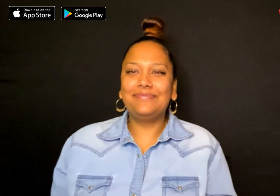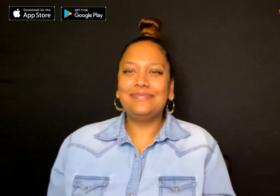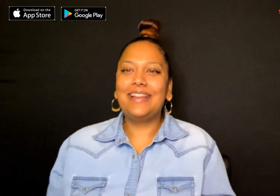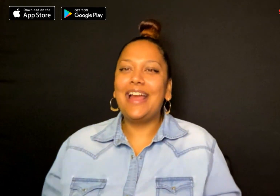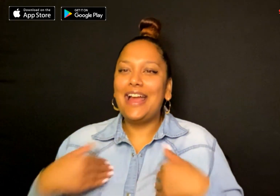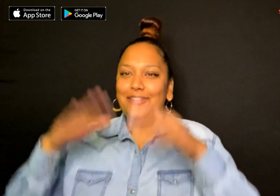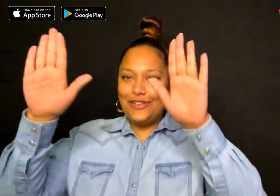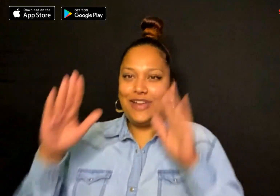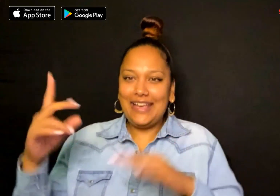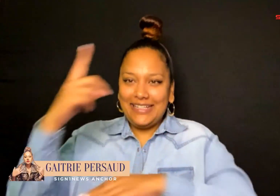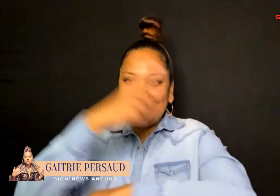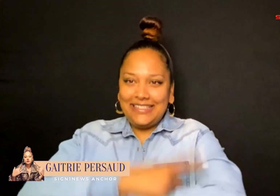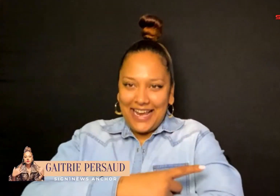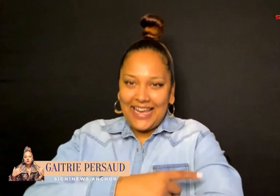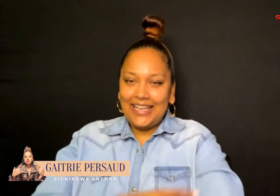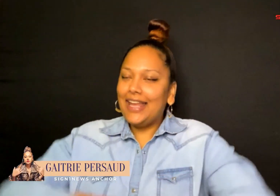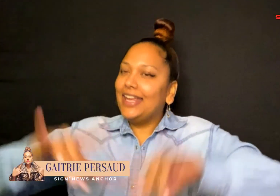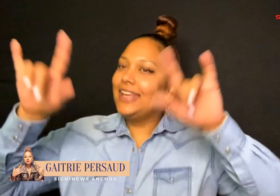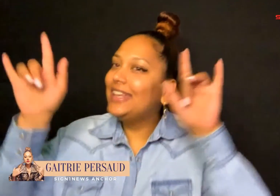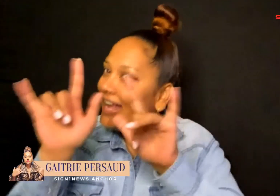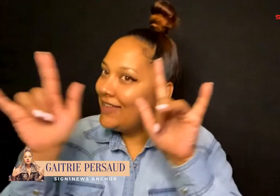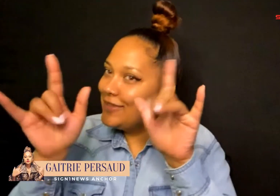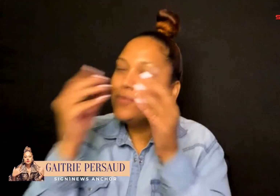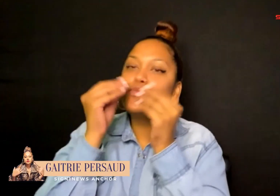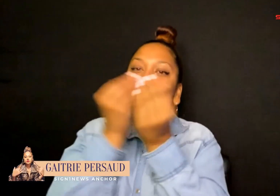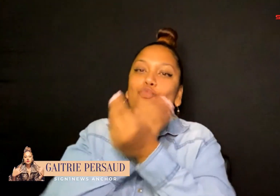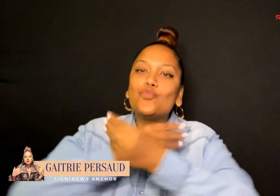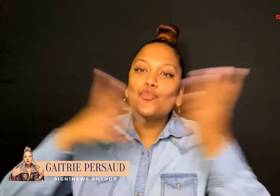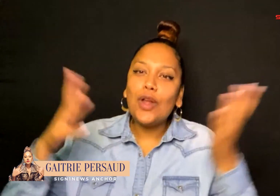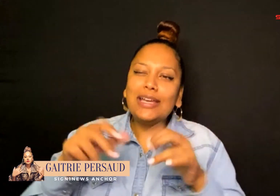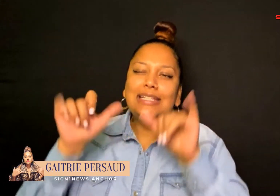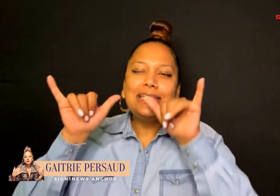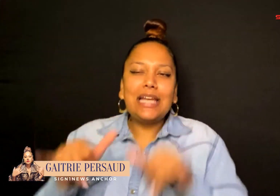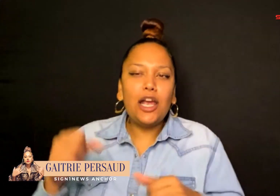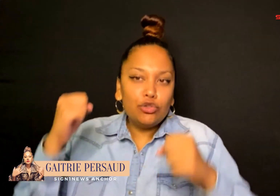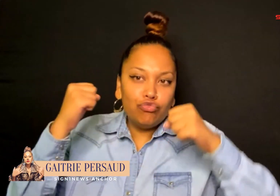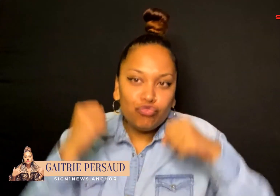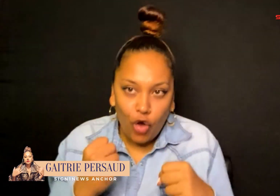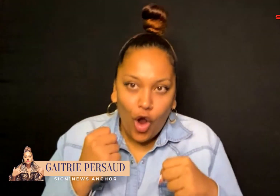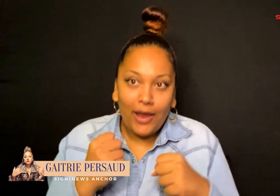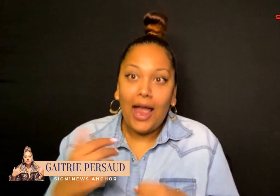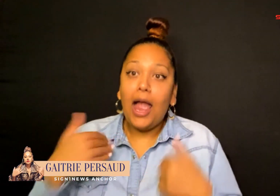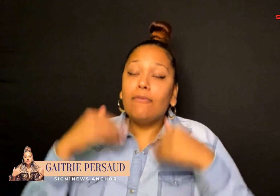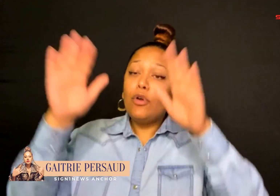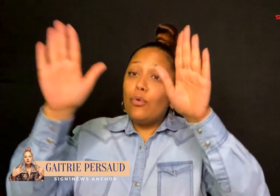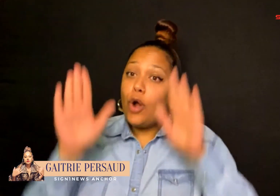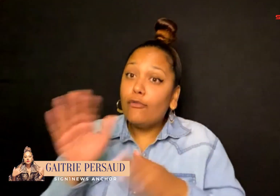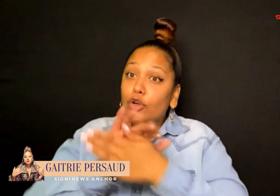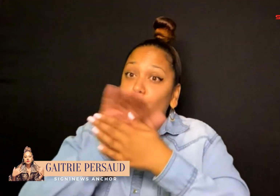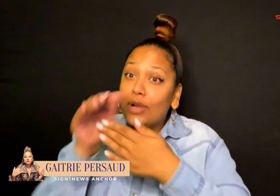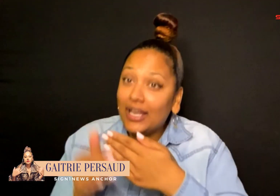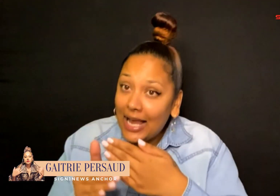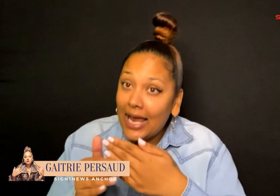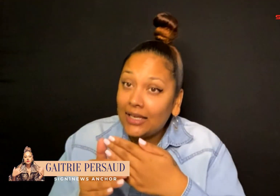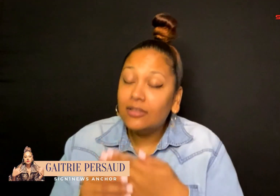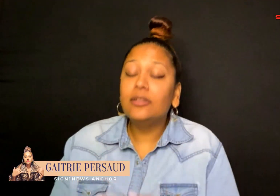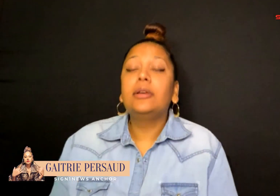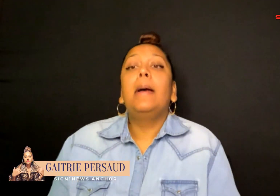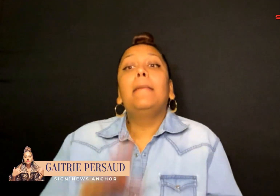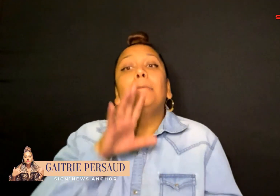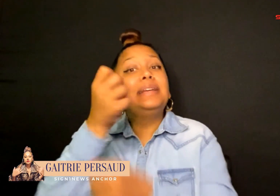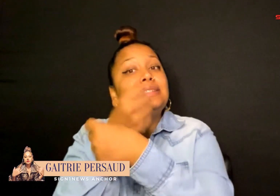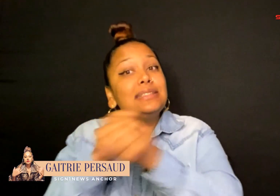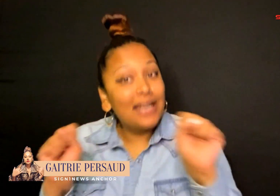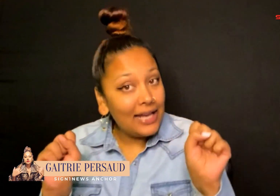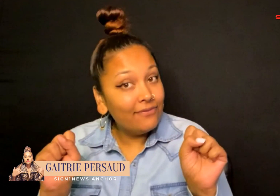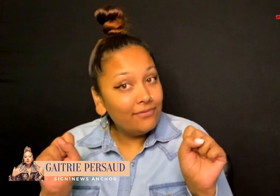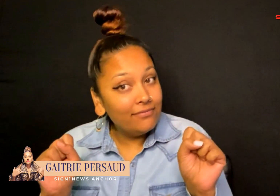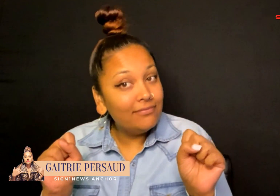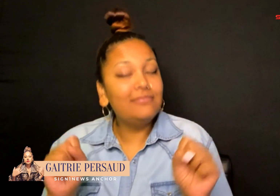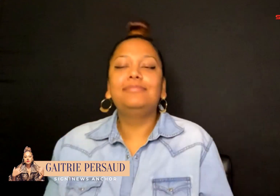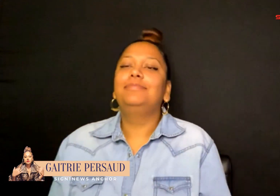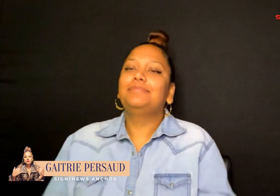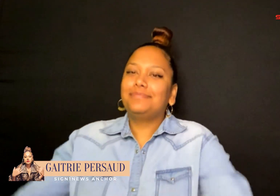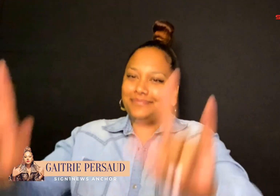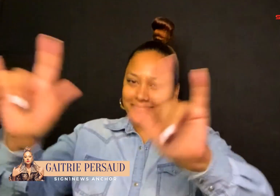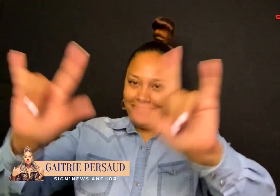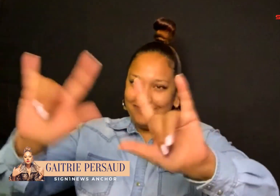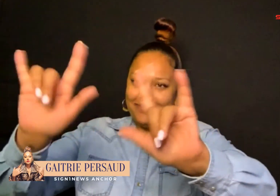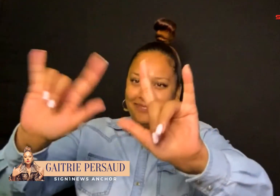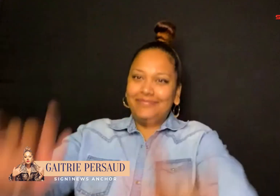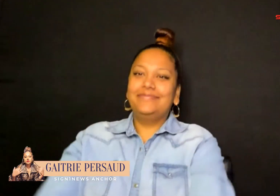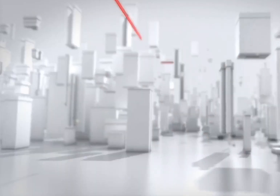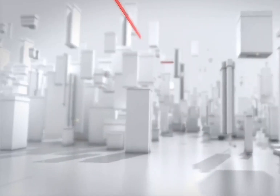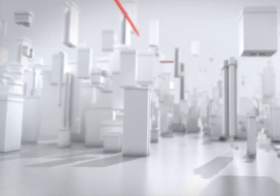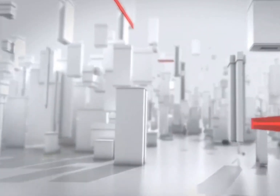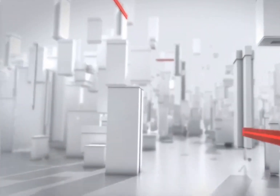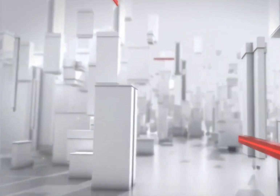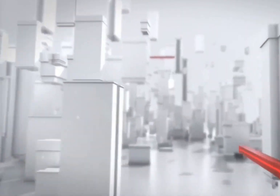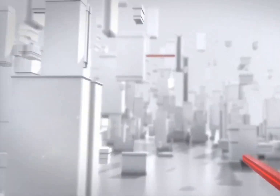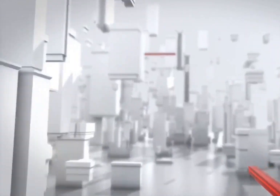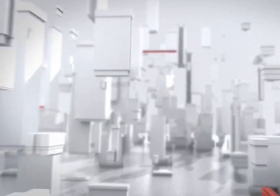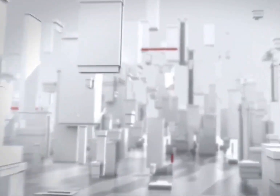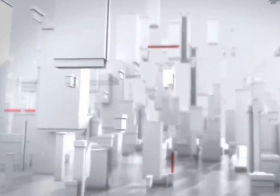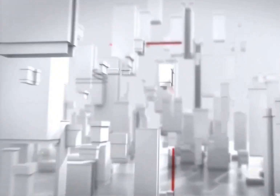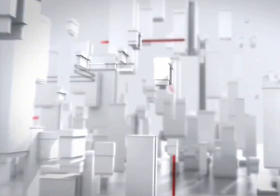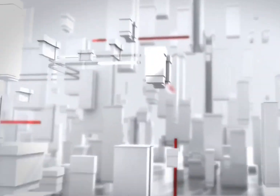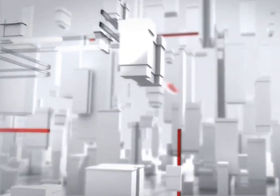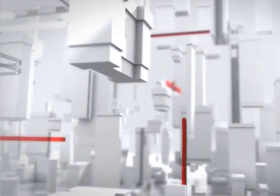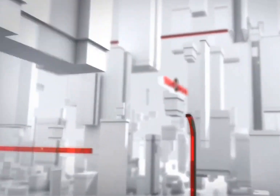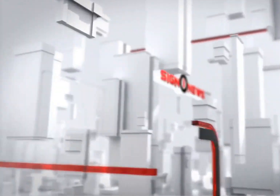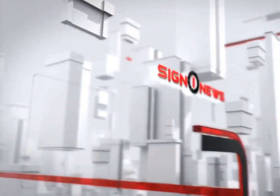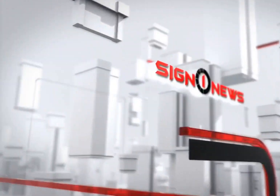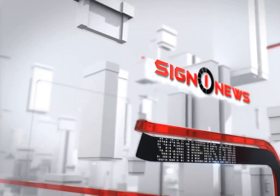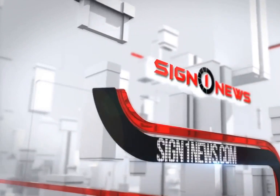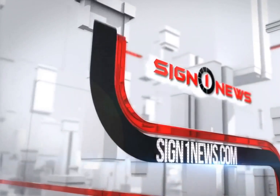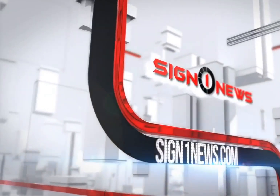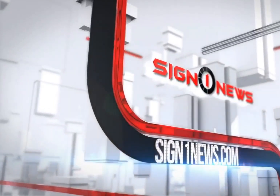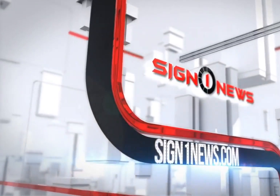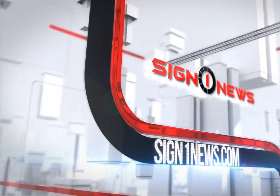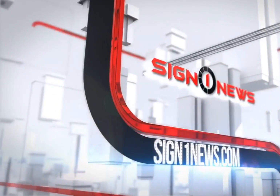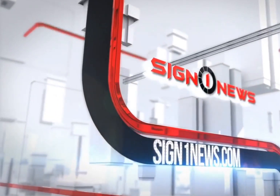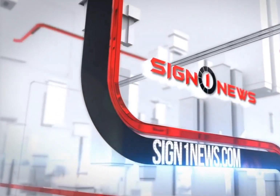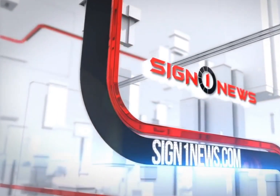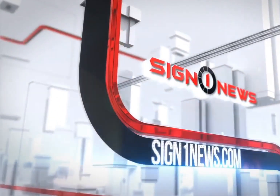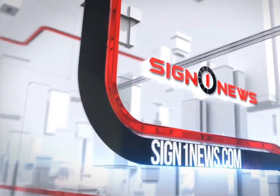have a great day I love you stay strong have a wonderful weekend and be safe